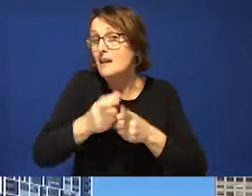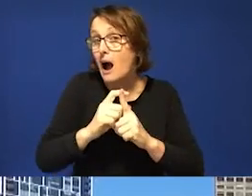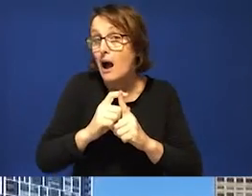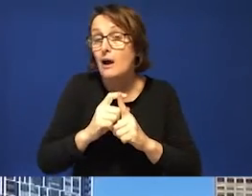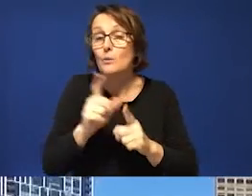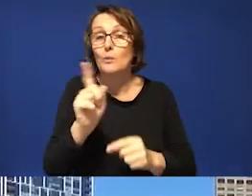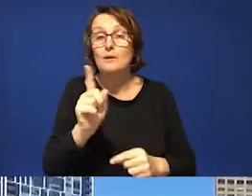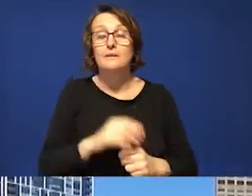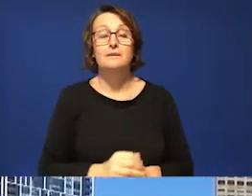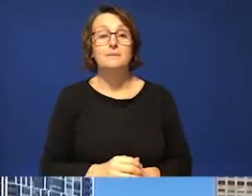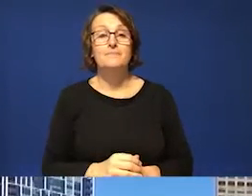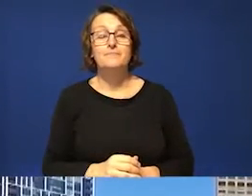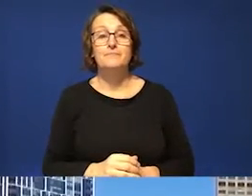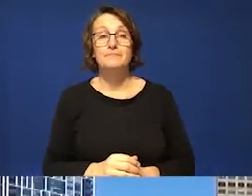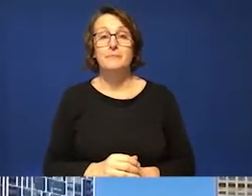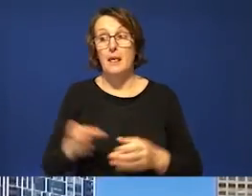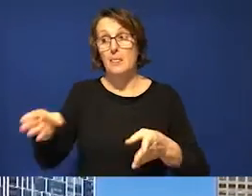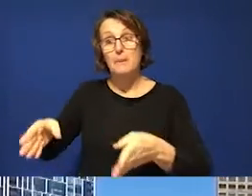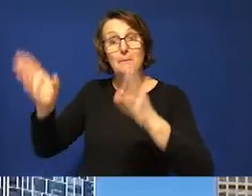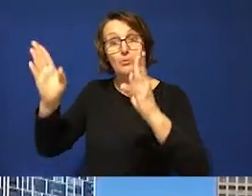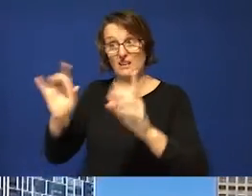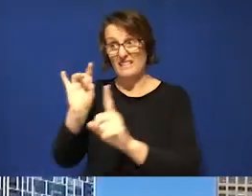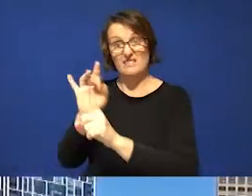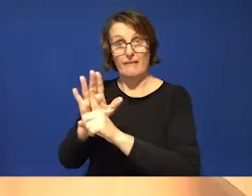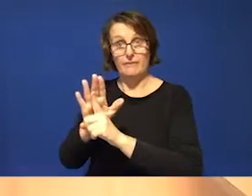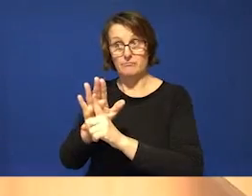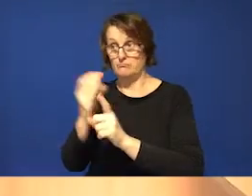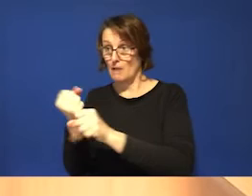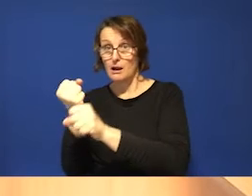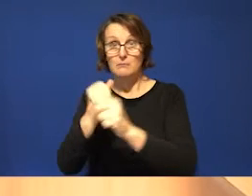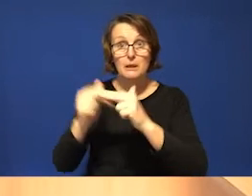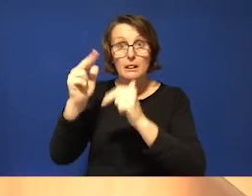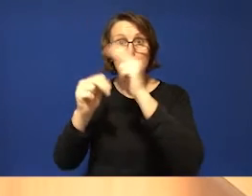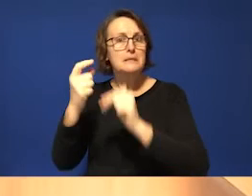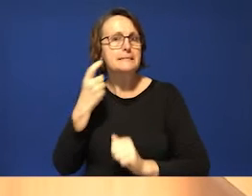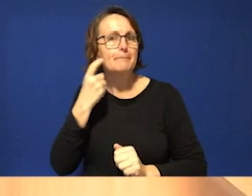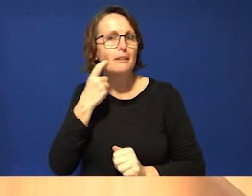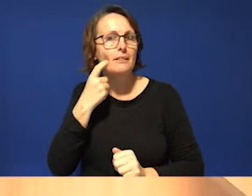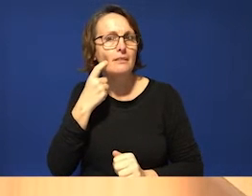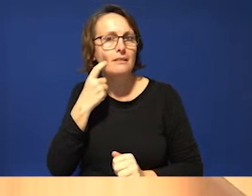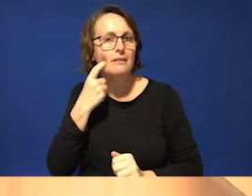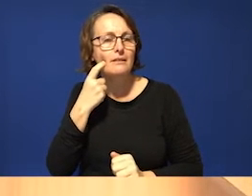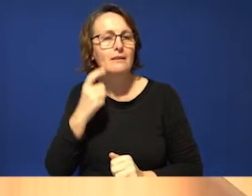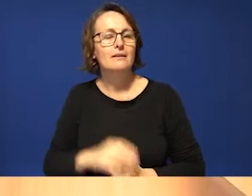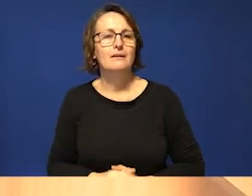but it's quite hard to do is that the elements of the building are actually quite simple. And one of the immediate inspirations